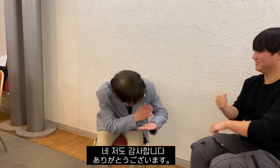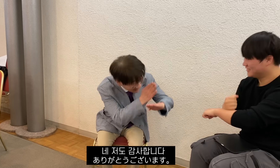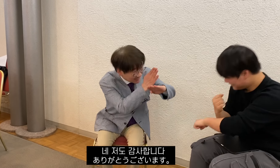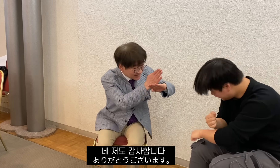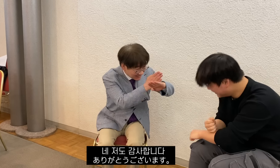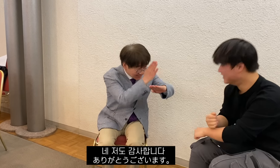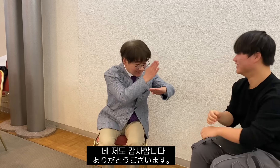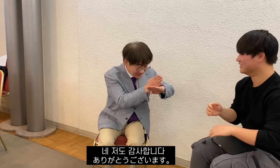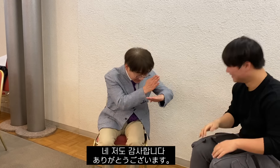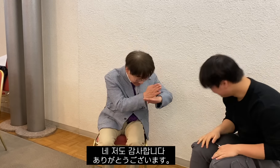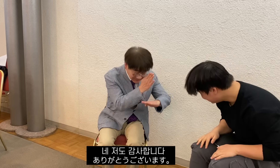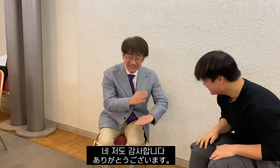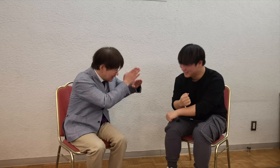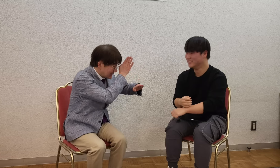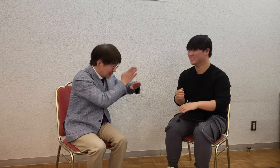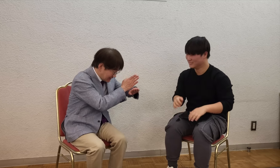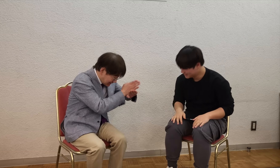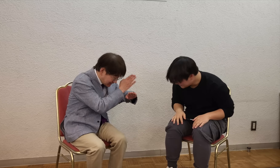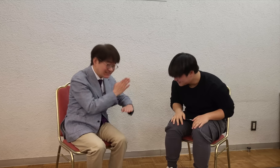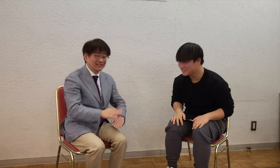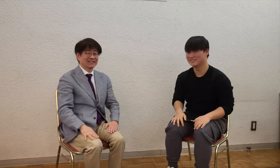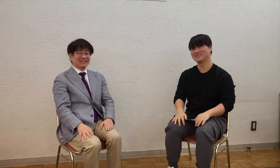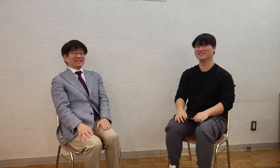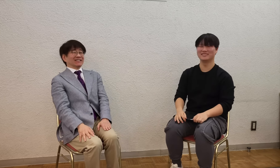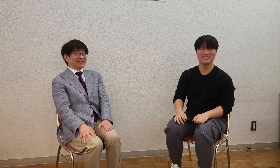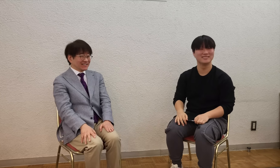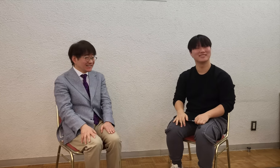Yes, thank you.